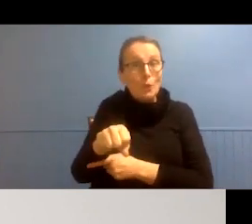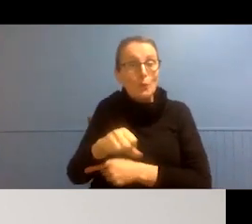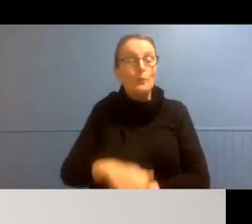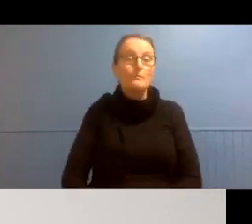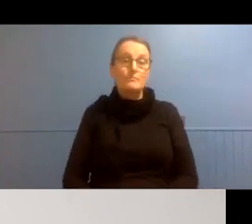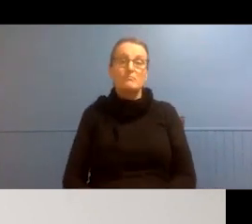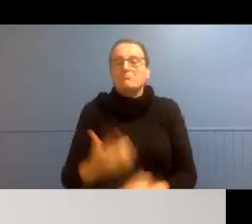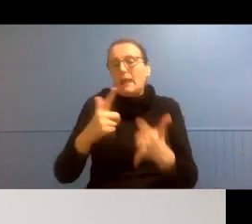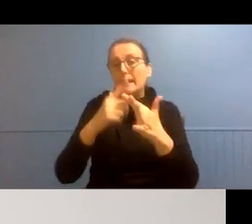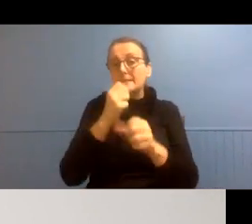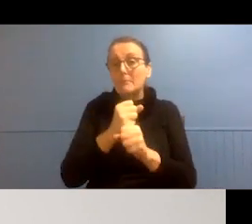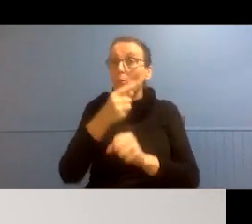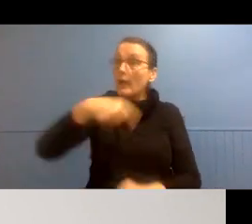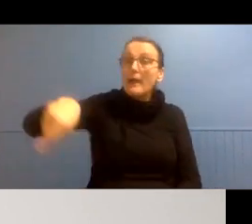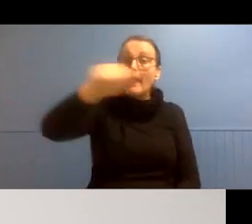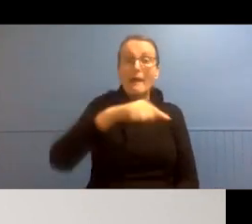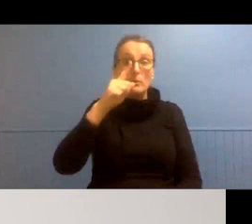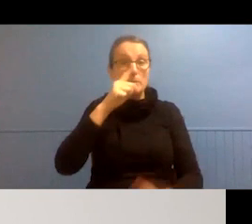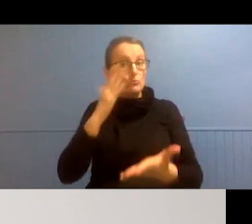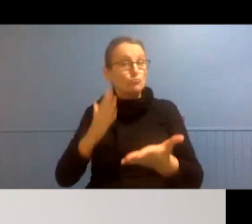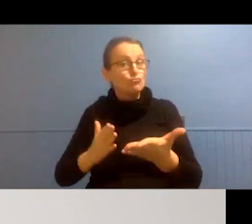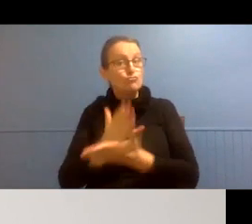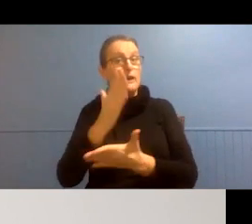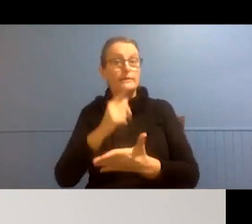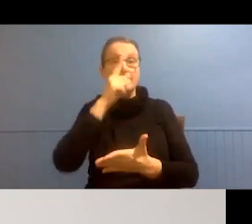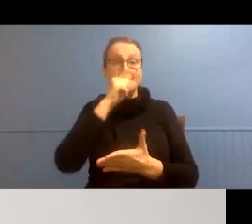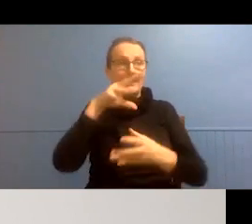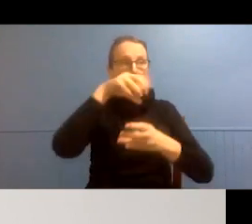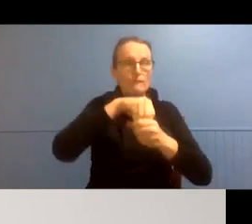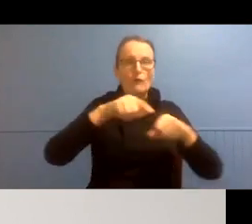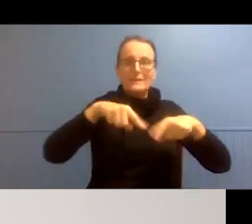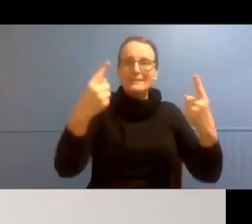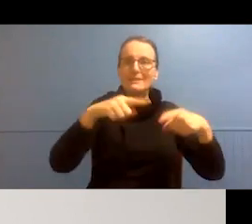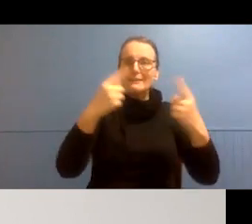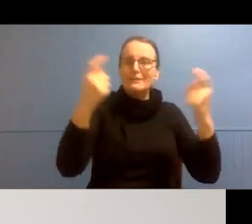everyone has the right to access all of the ceremonies that are part of a